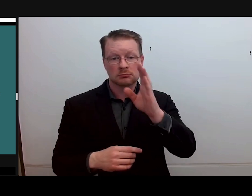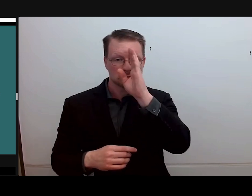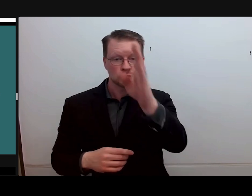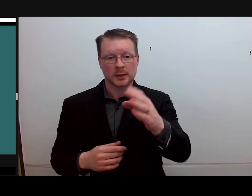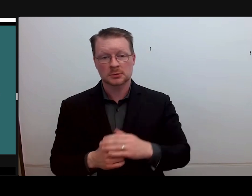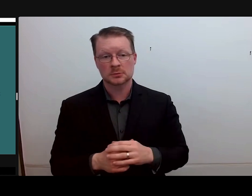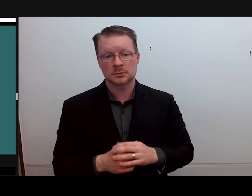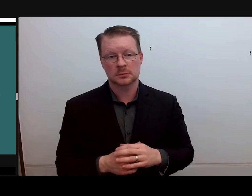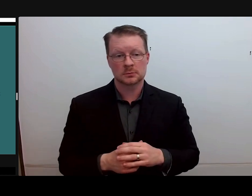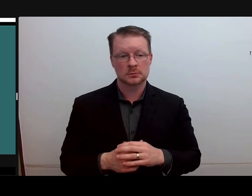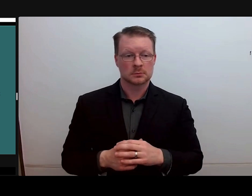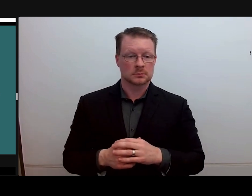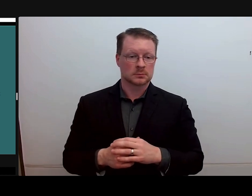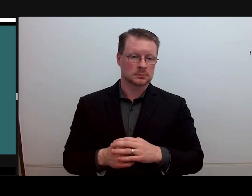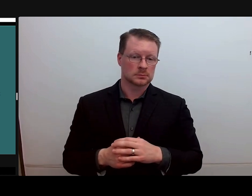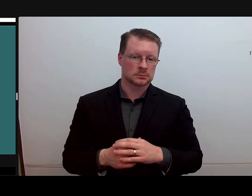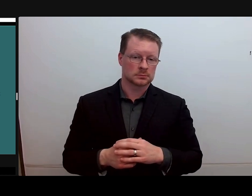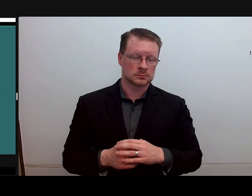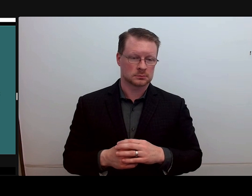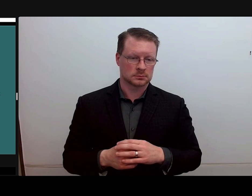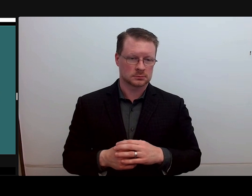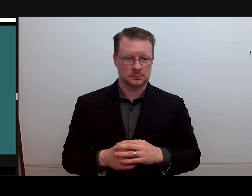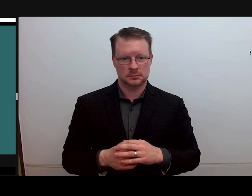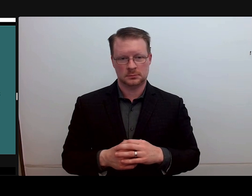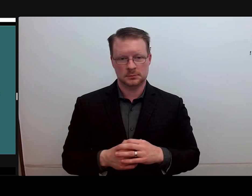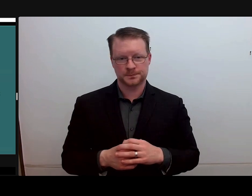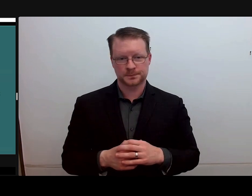How do I share that information in a direct and professional manner?